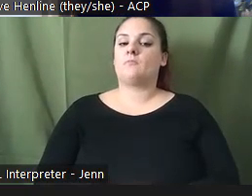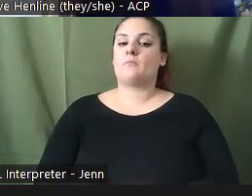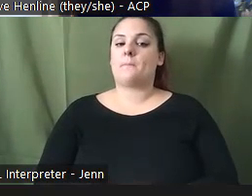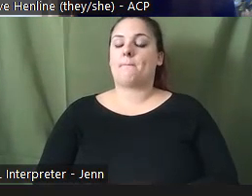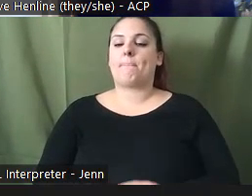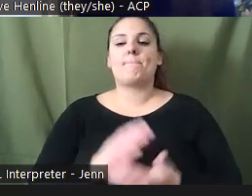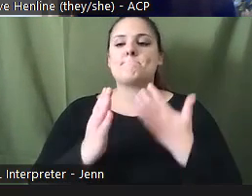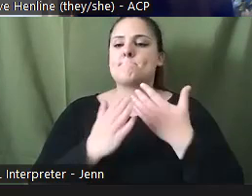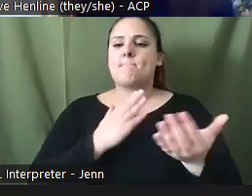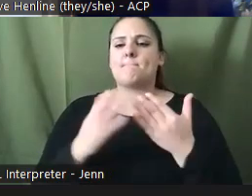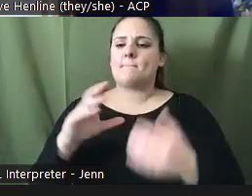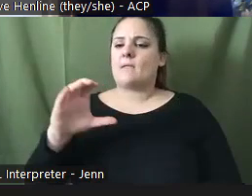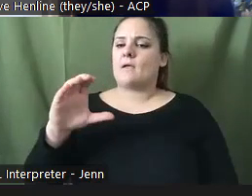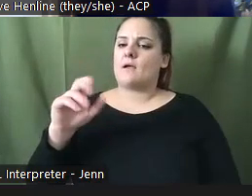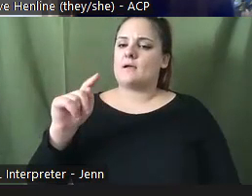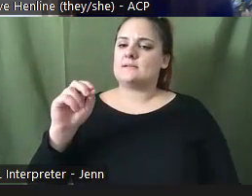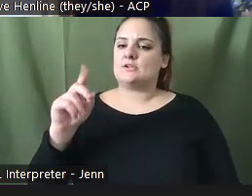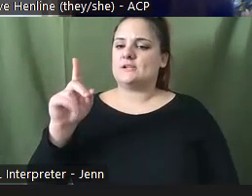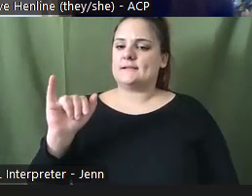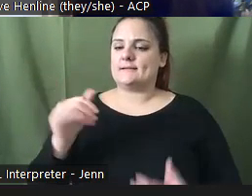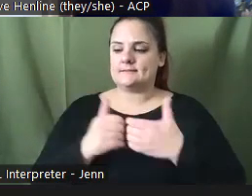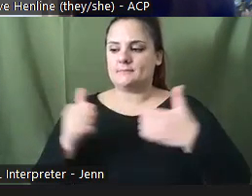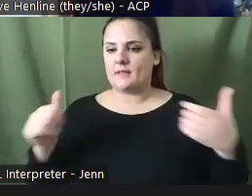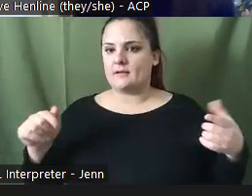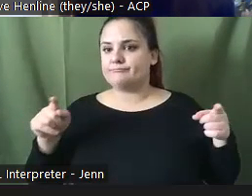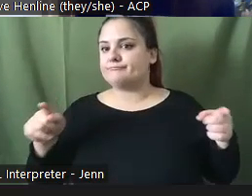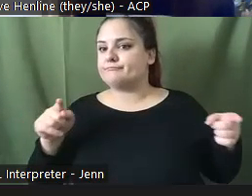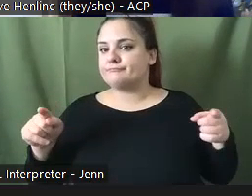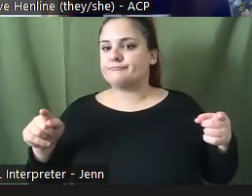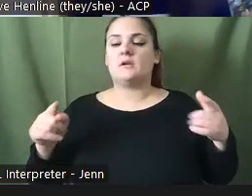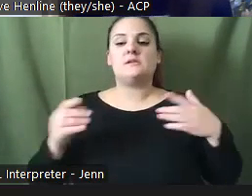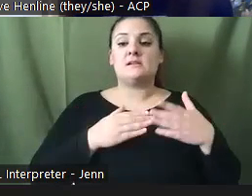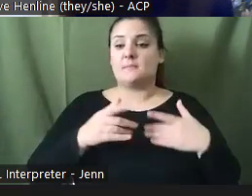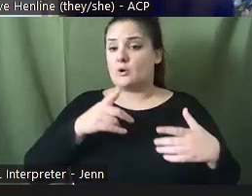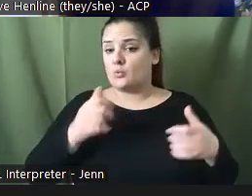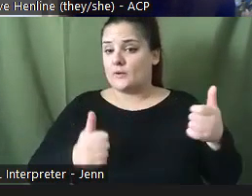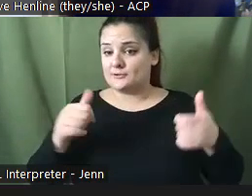need somebody who is a guardian of that child to consent for them to be part of the program.